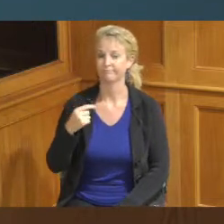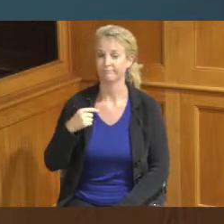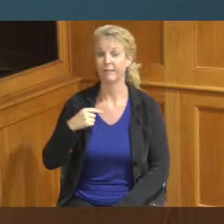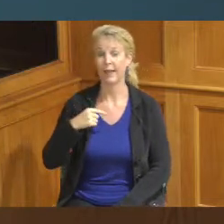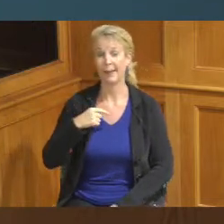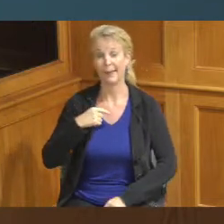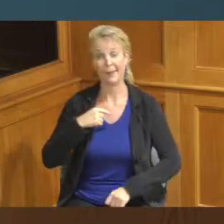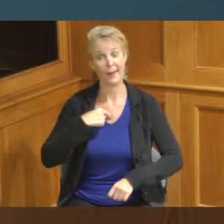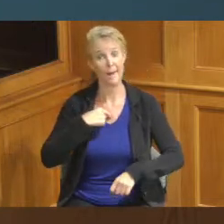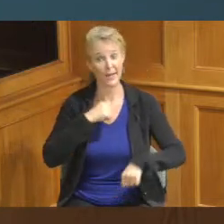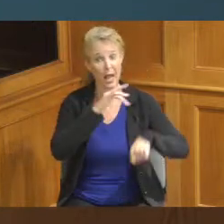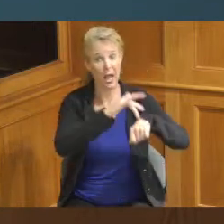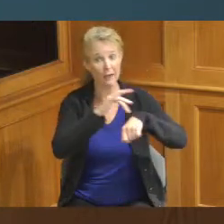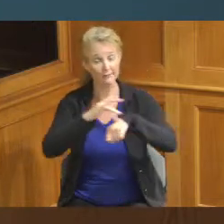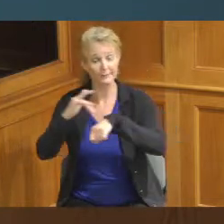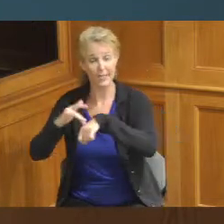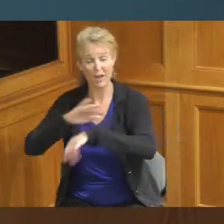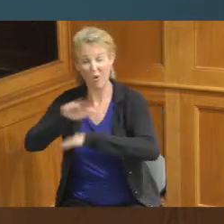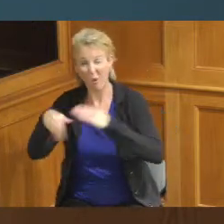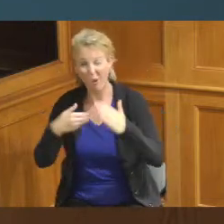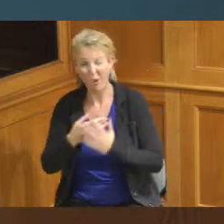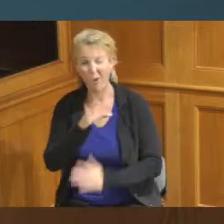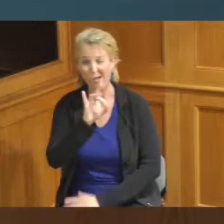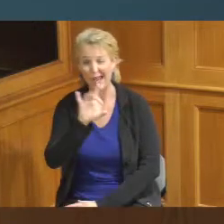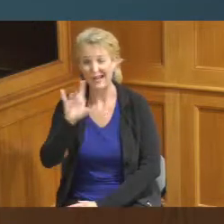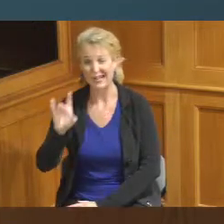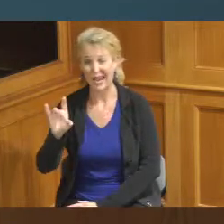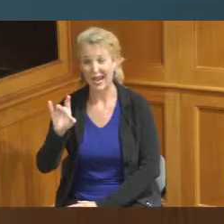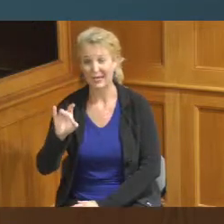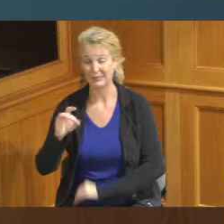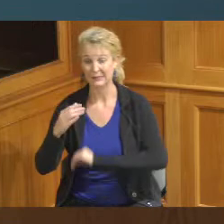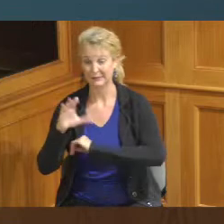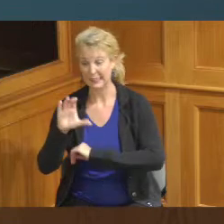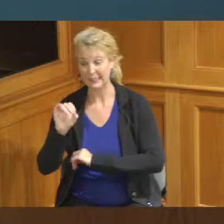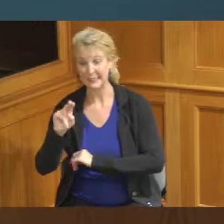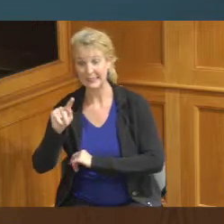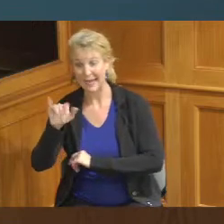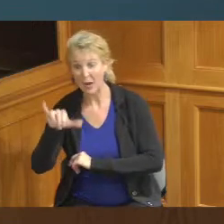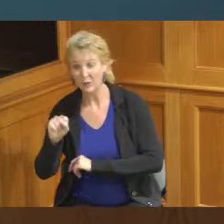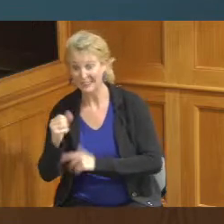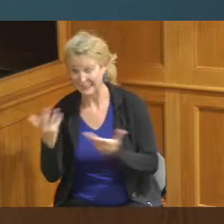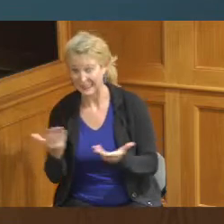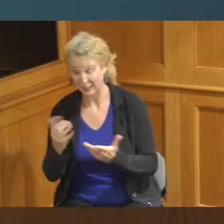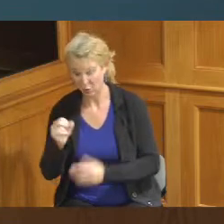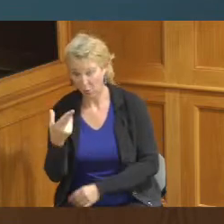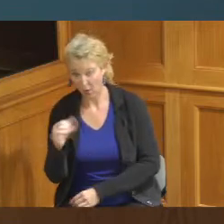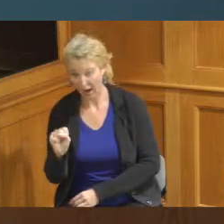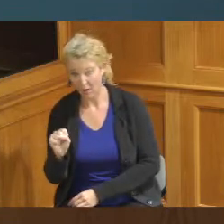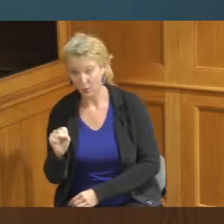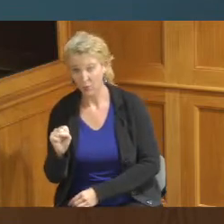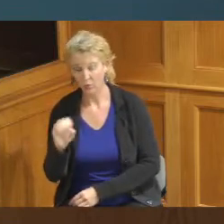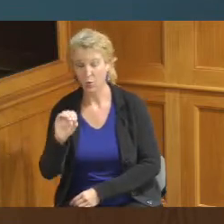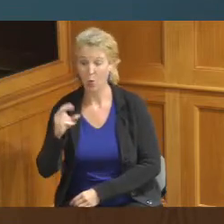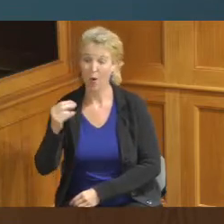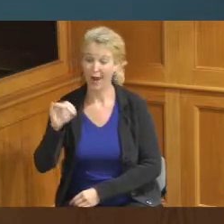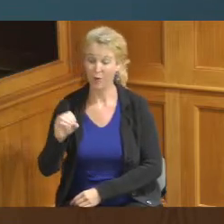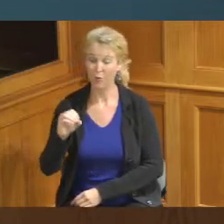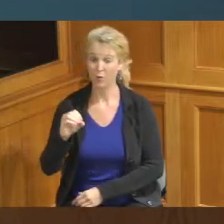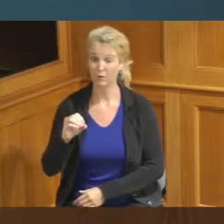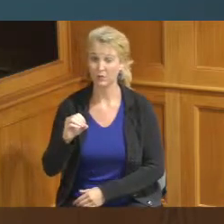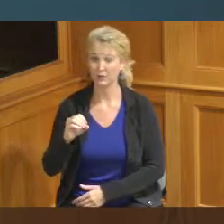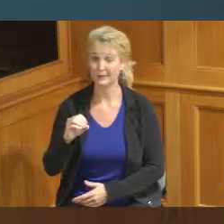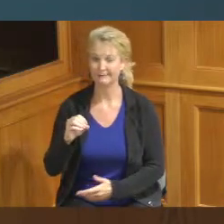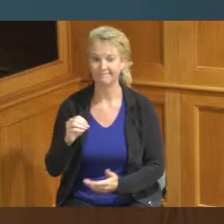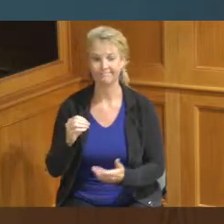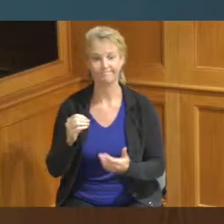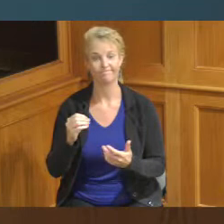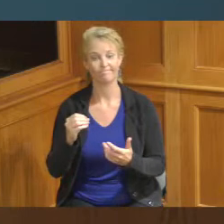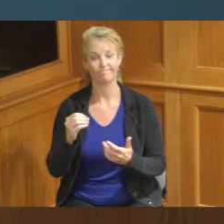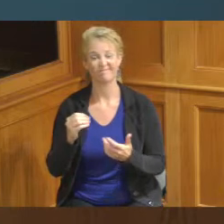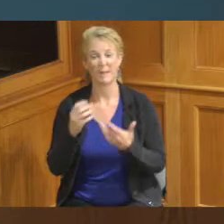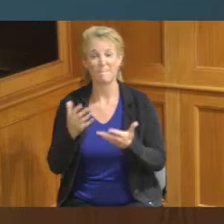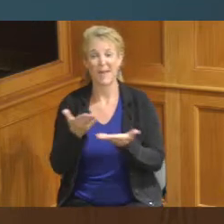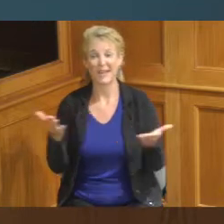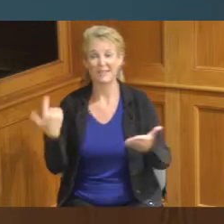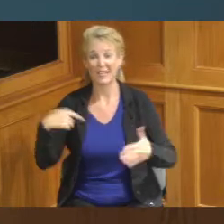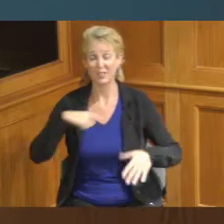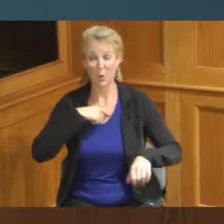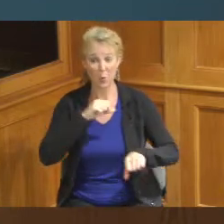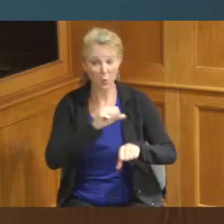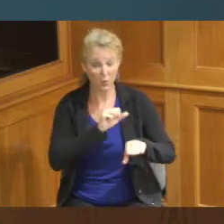88 counties more than one occasion for employment and a lot of stuff we're doing is groundbreaking